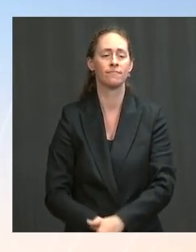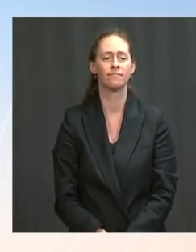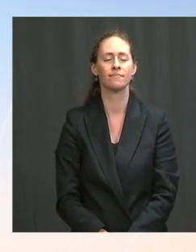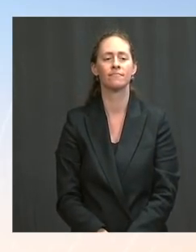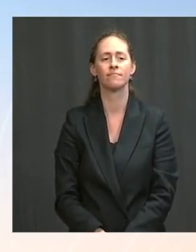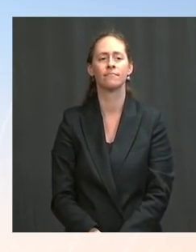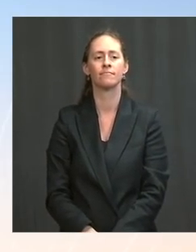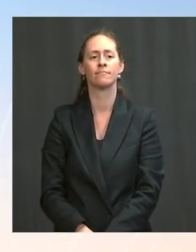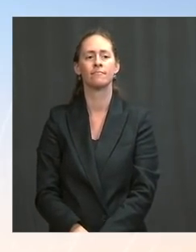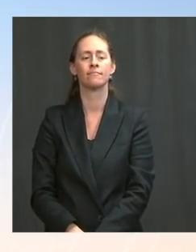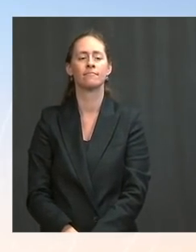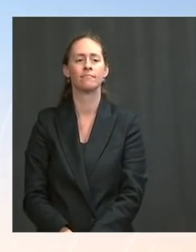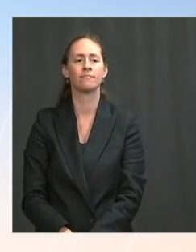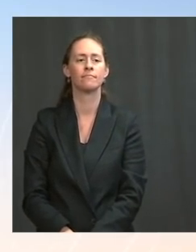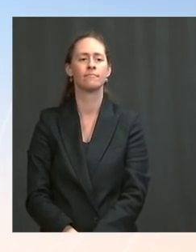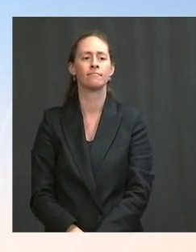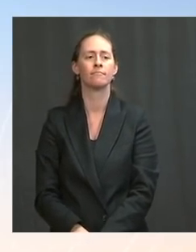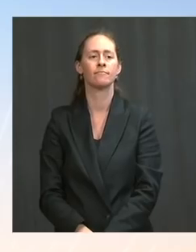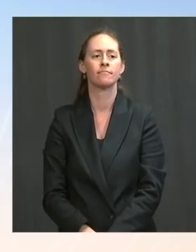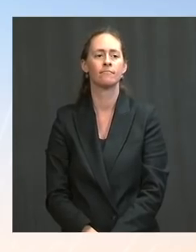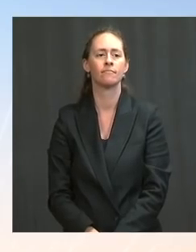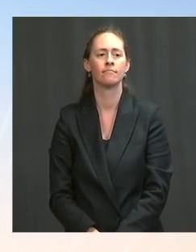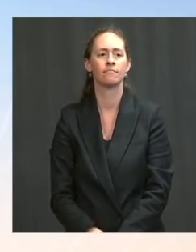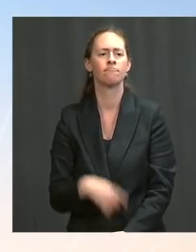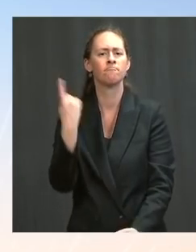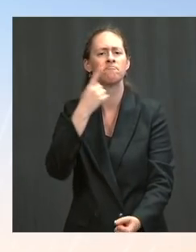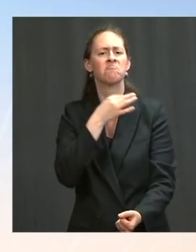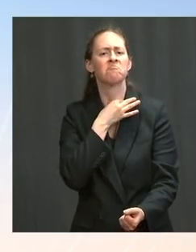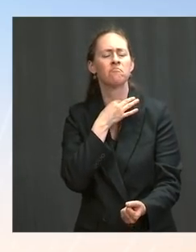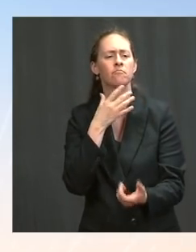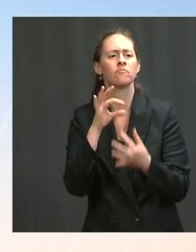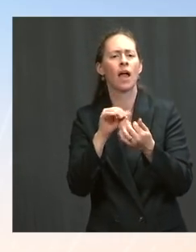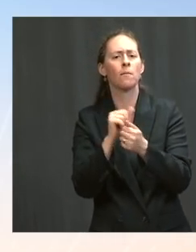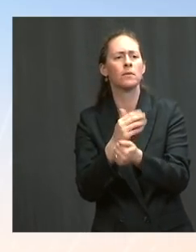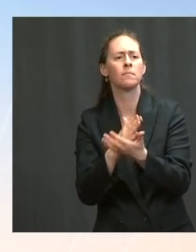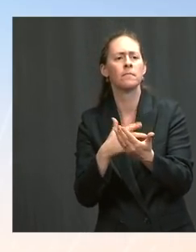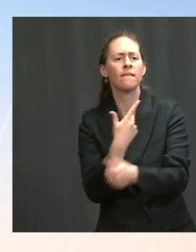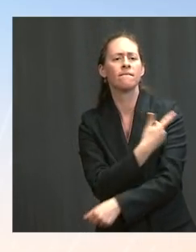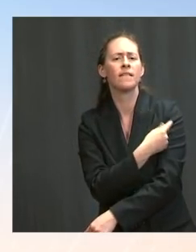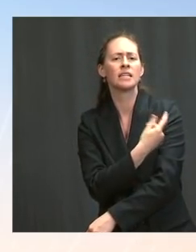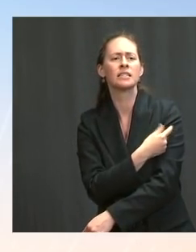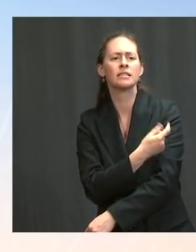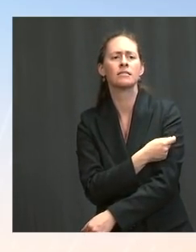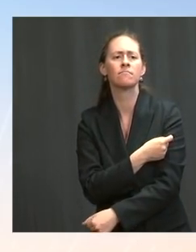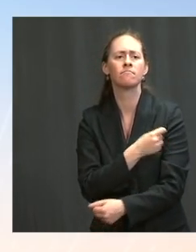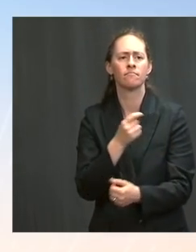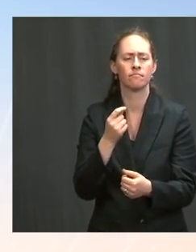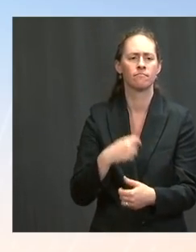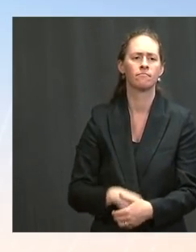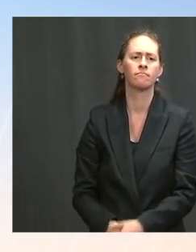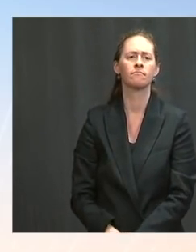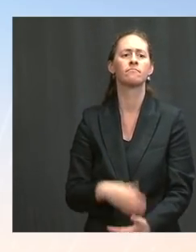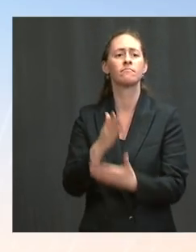What does the administration say to parents who are hearing, on one hand, from the nation's top doctors that children and younger Americans are more vulnerable